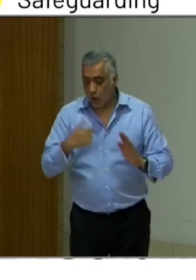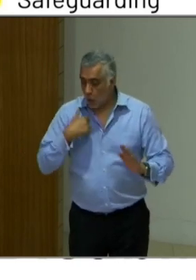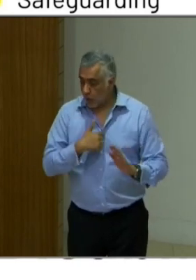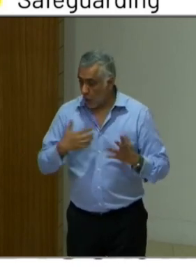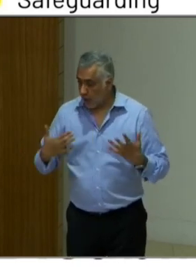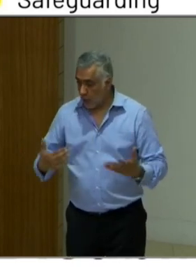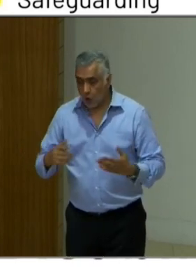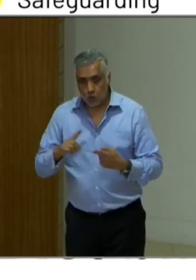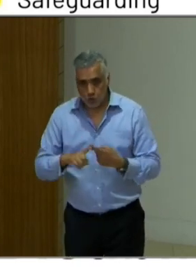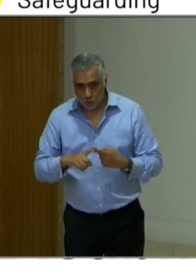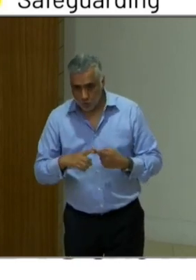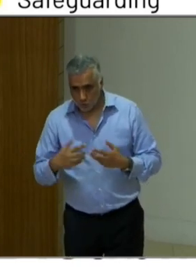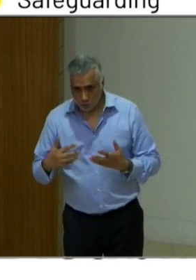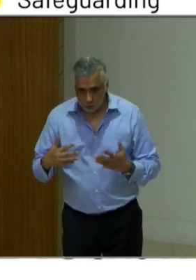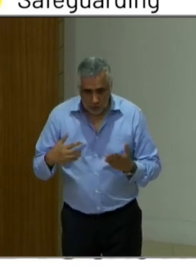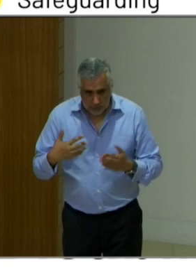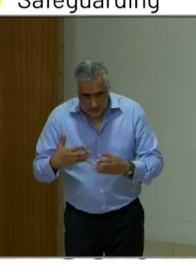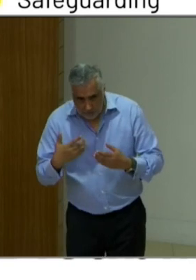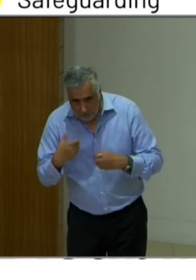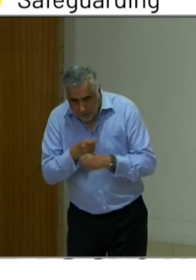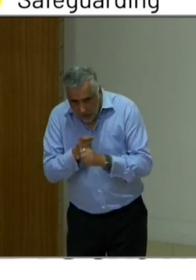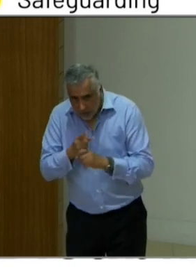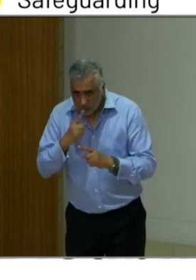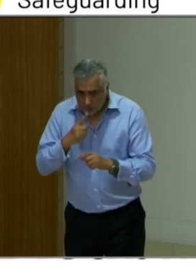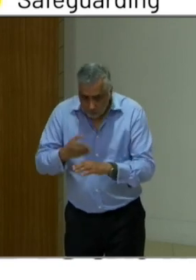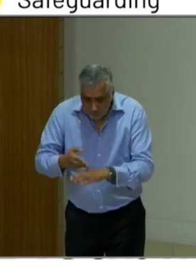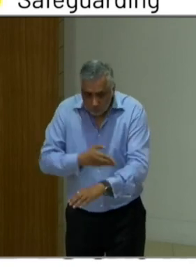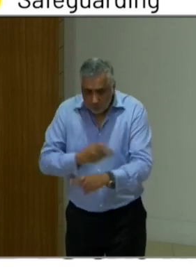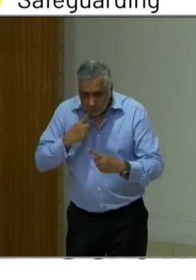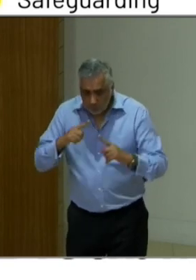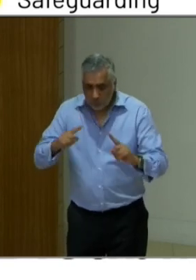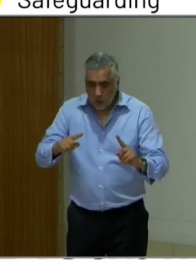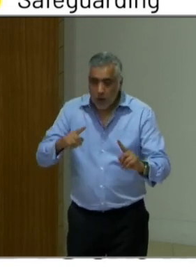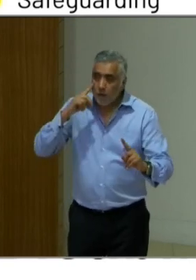something important, a hallmark of the Kingdom of God that is growing